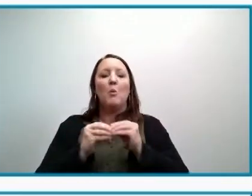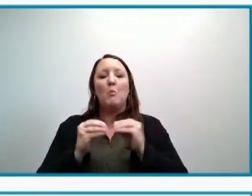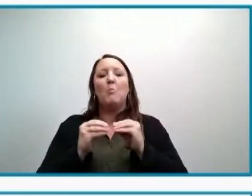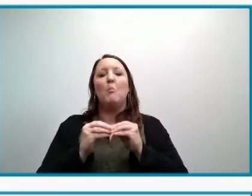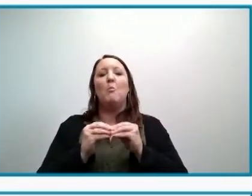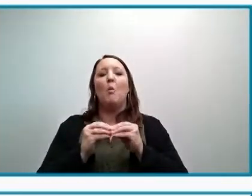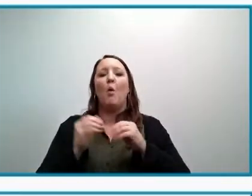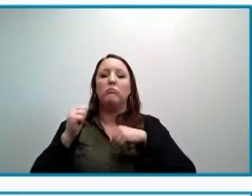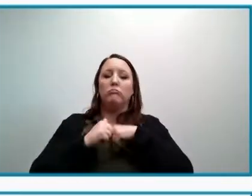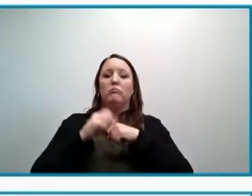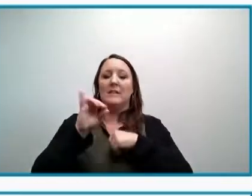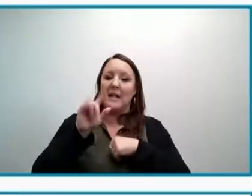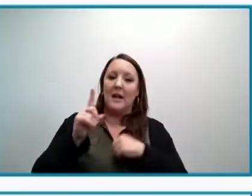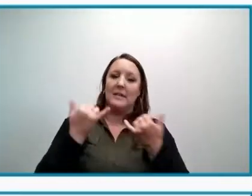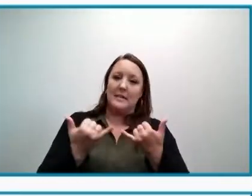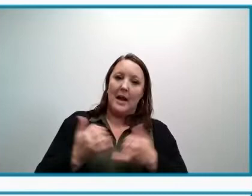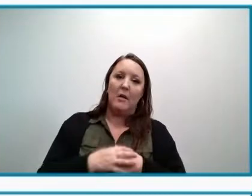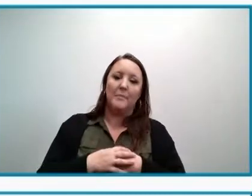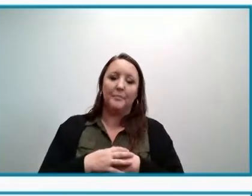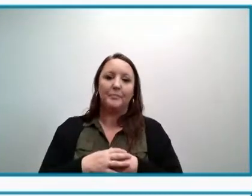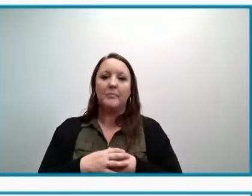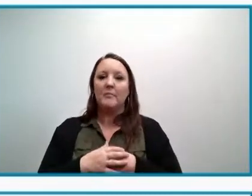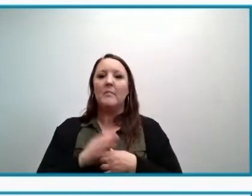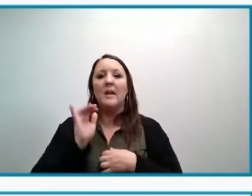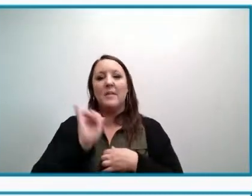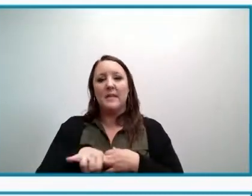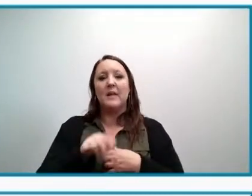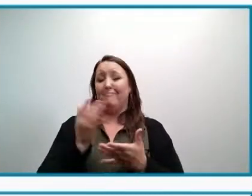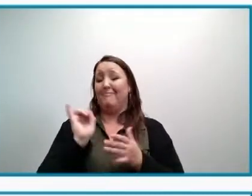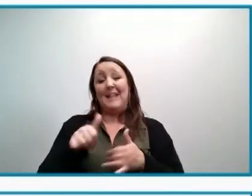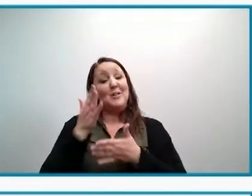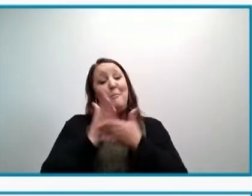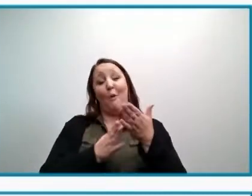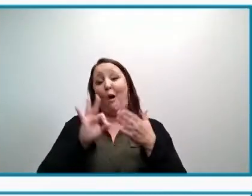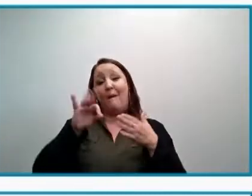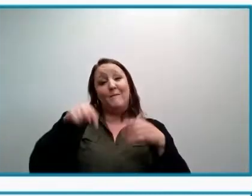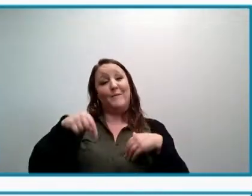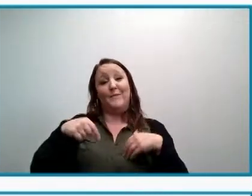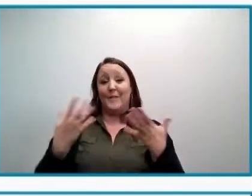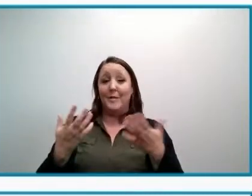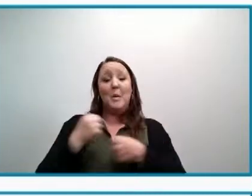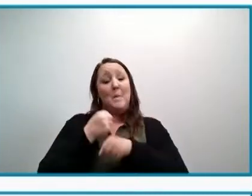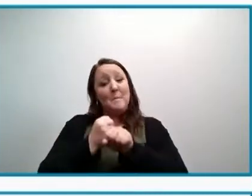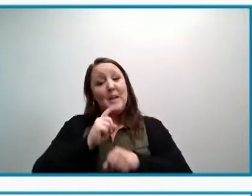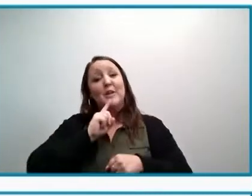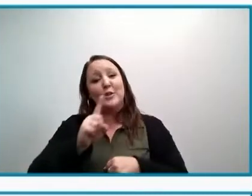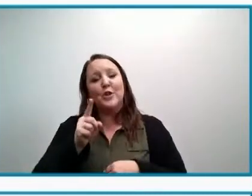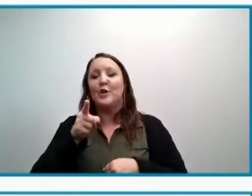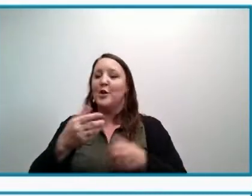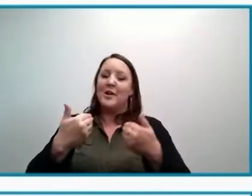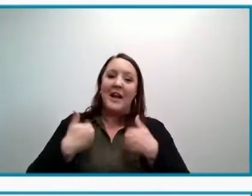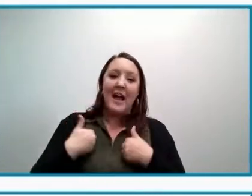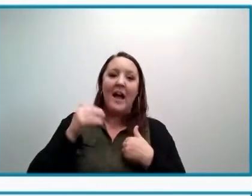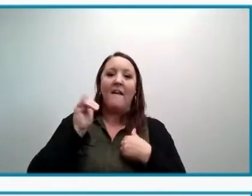And that's, that's part of this work is, is making sure that you have that contact and that connection.